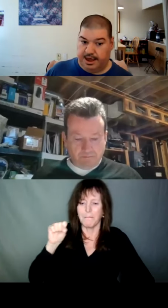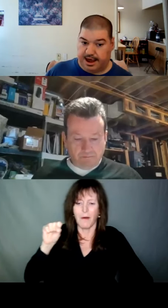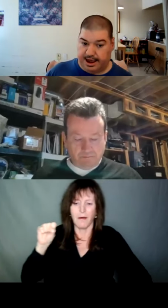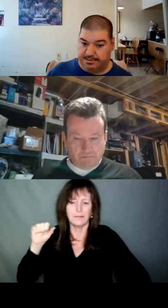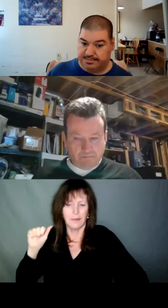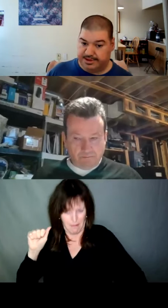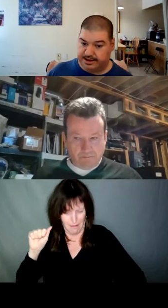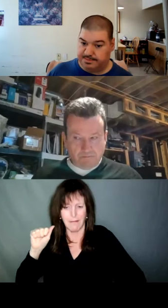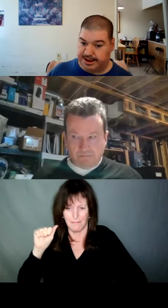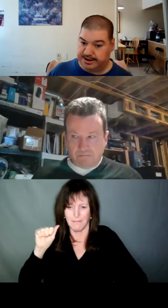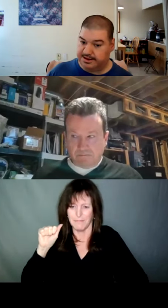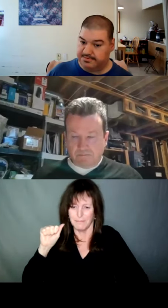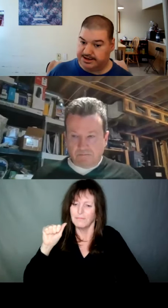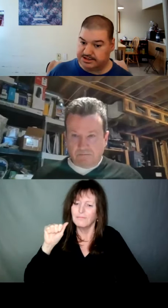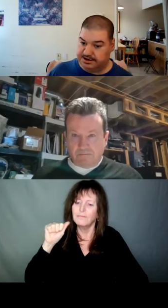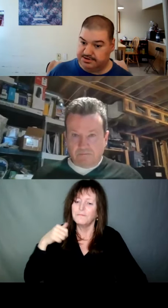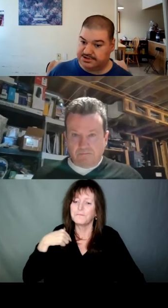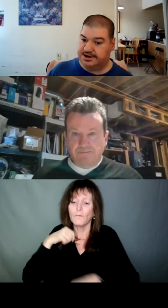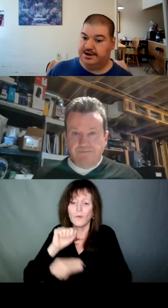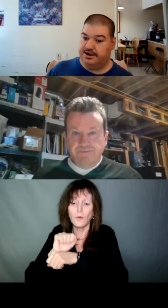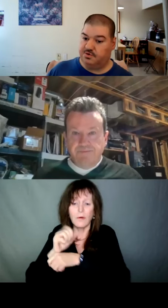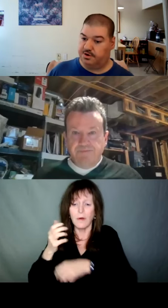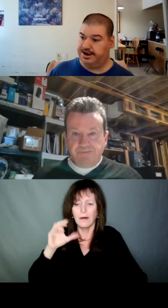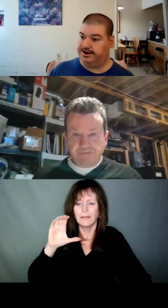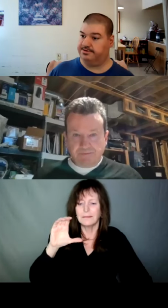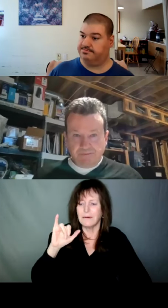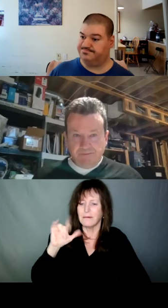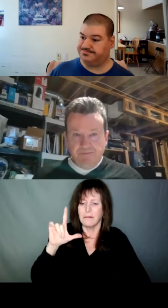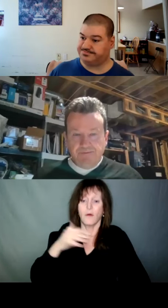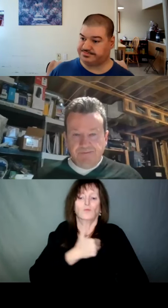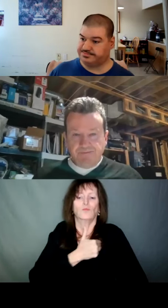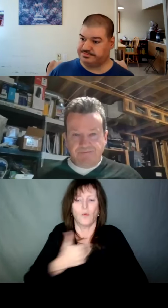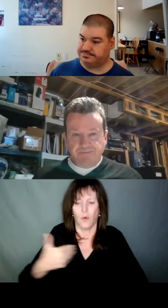and I work in